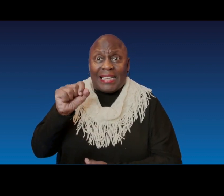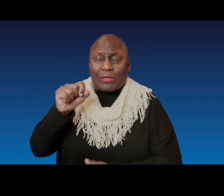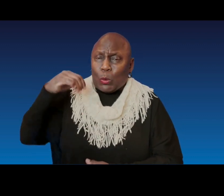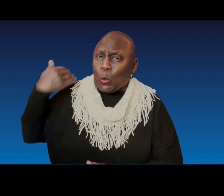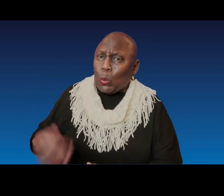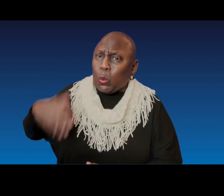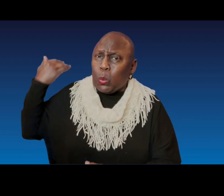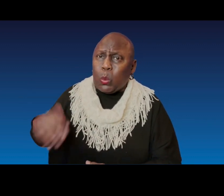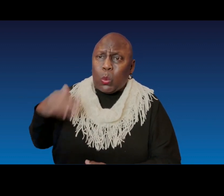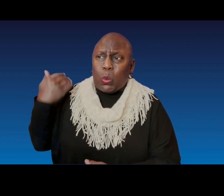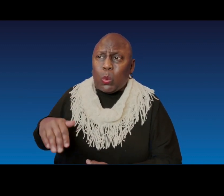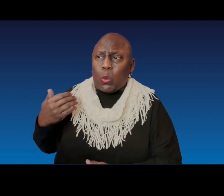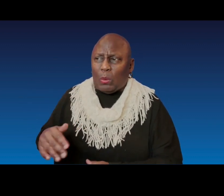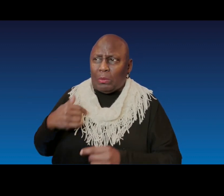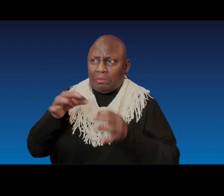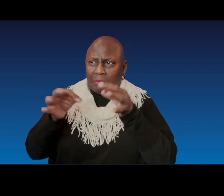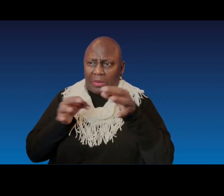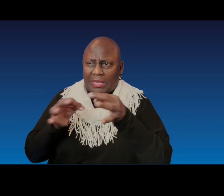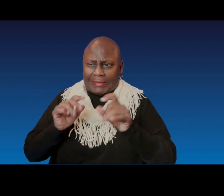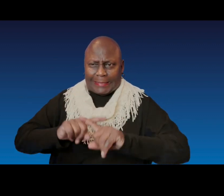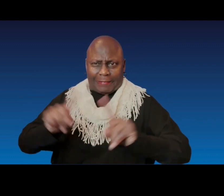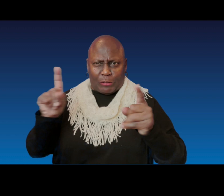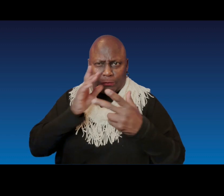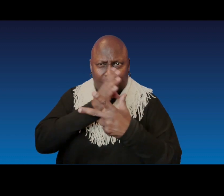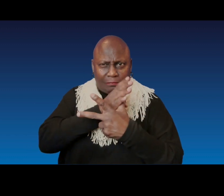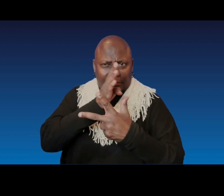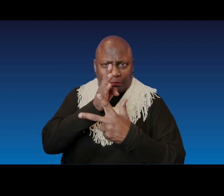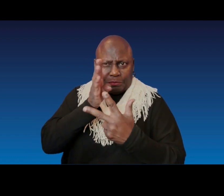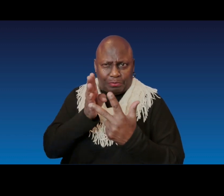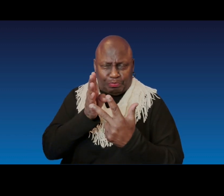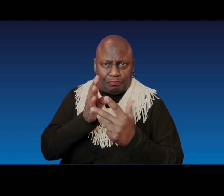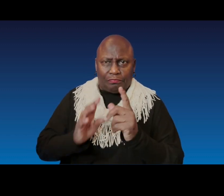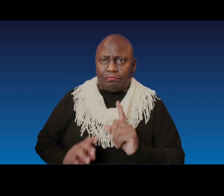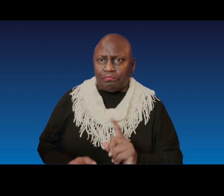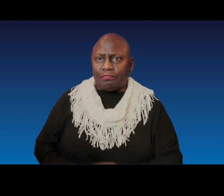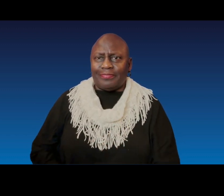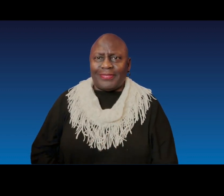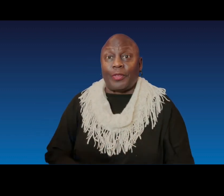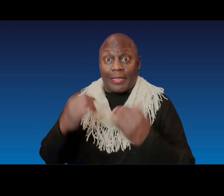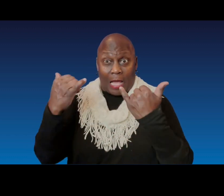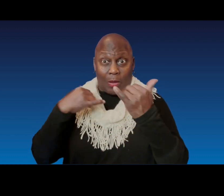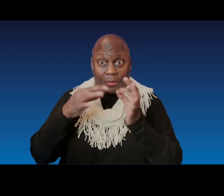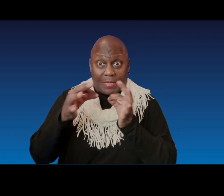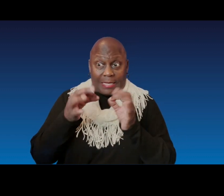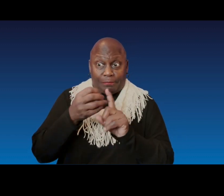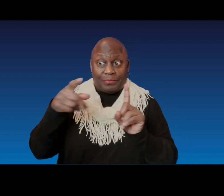The distinction between the three is crucial, and I'll go into the differences of each.